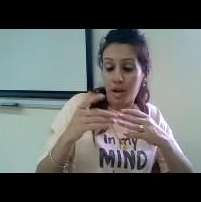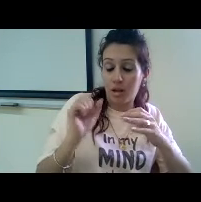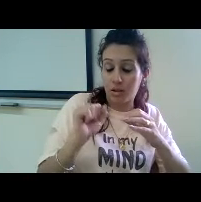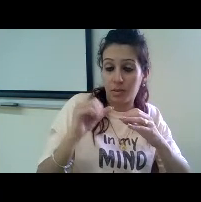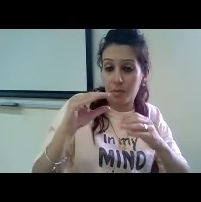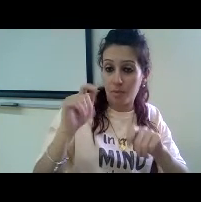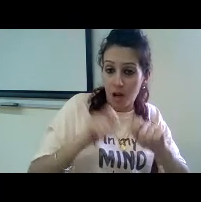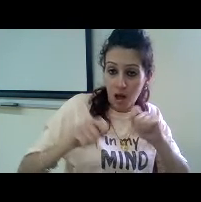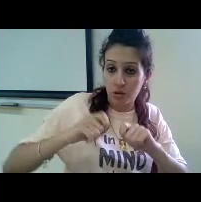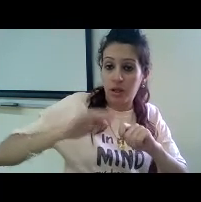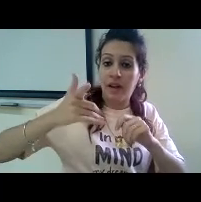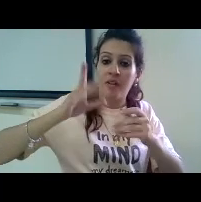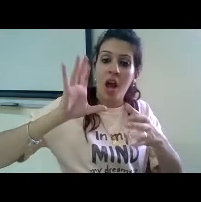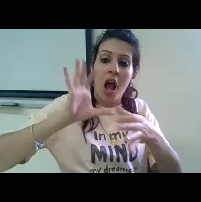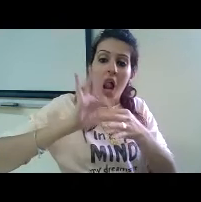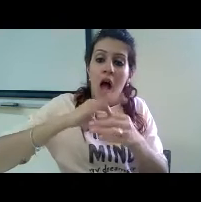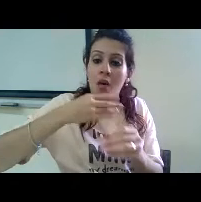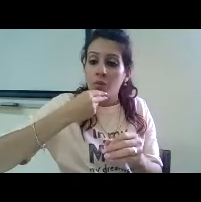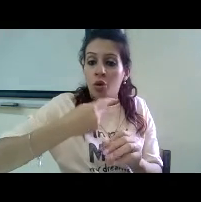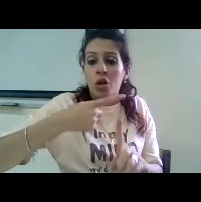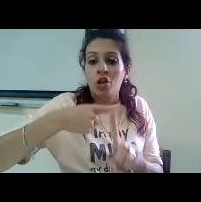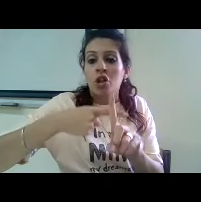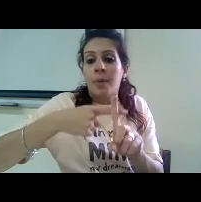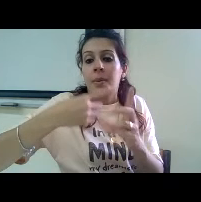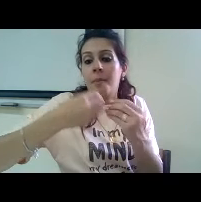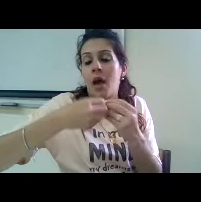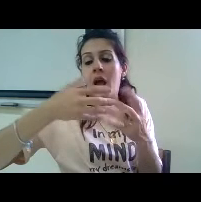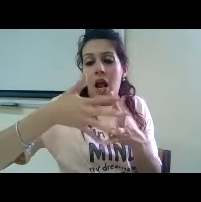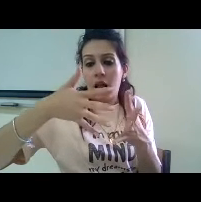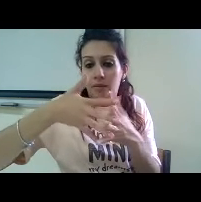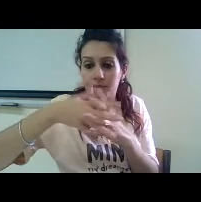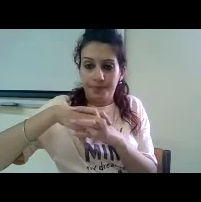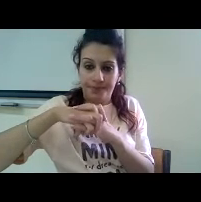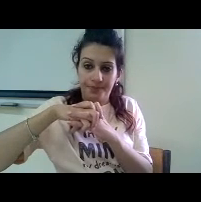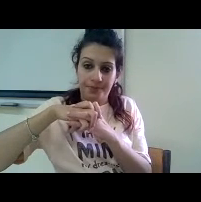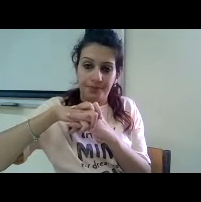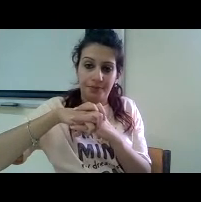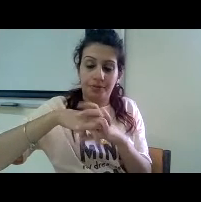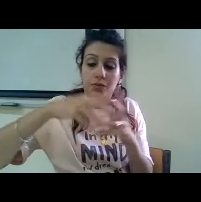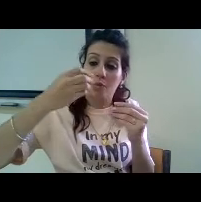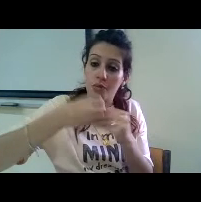as I know from the document, Jordan has done very good. They have it.